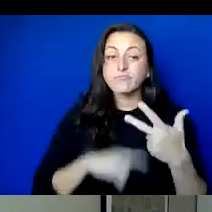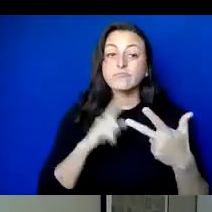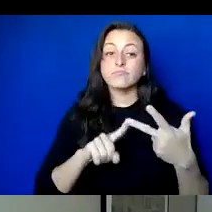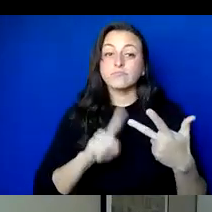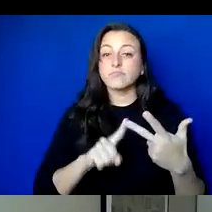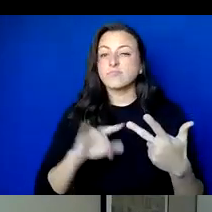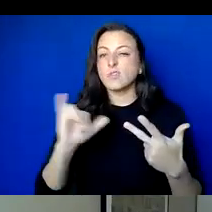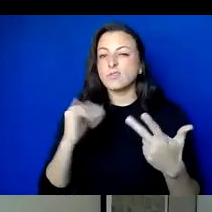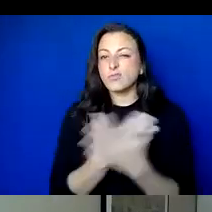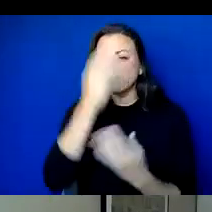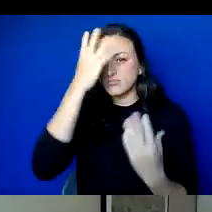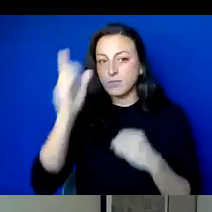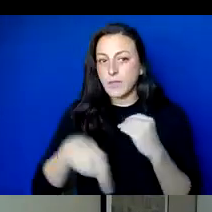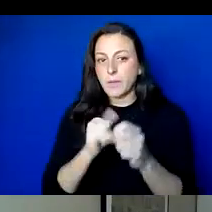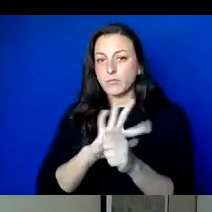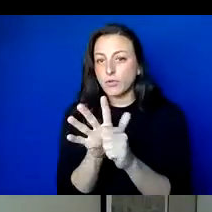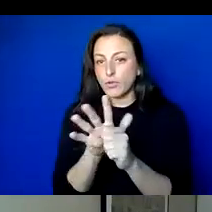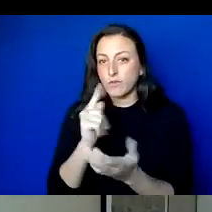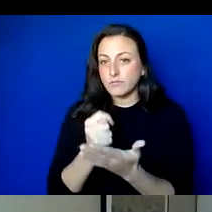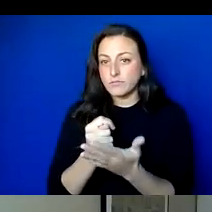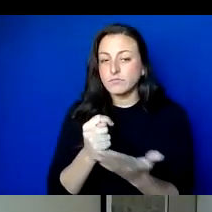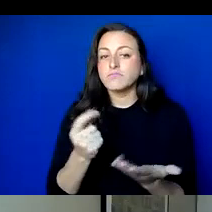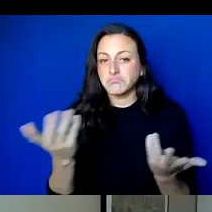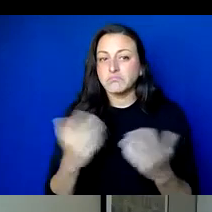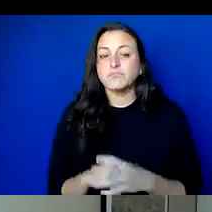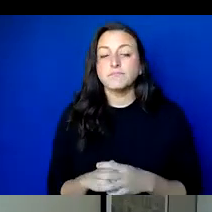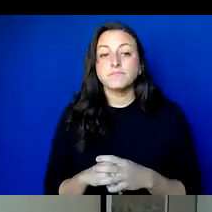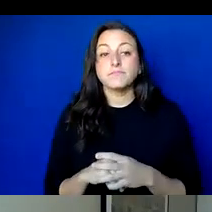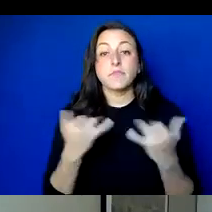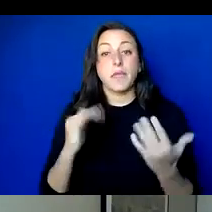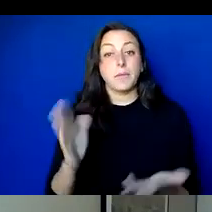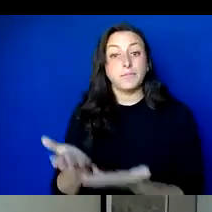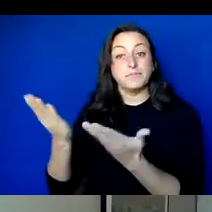for you about COVID 19 treatments. With that, I will turn it over to Dr. Herlihy.